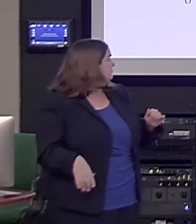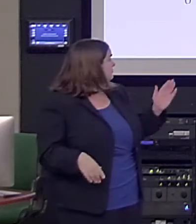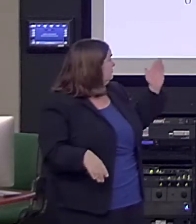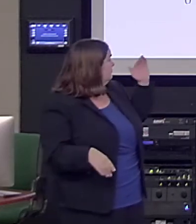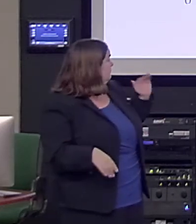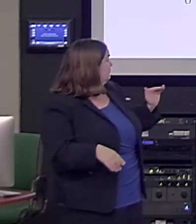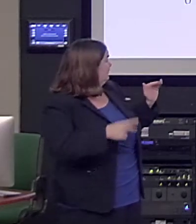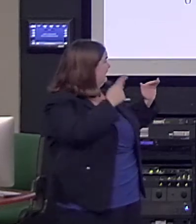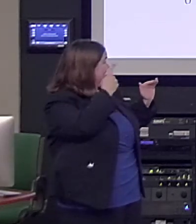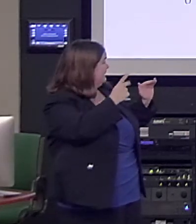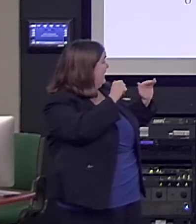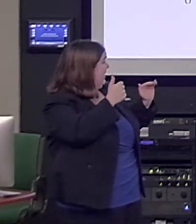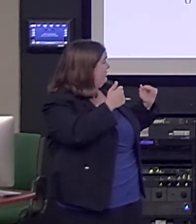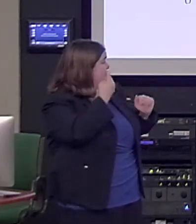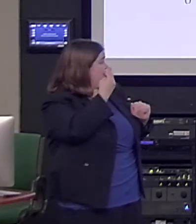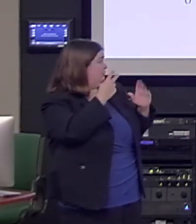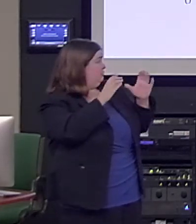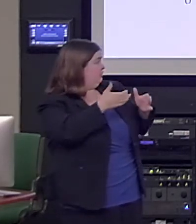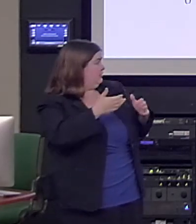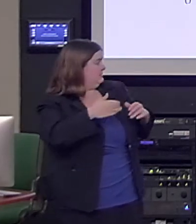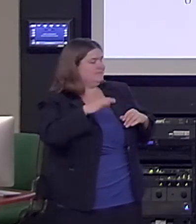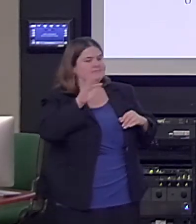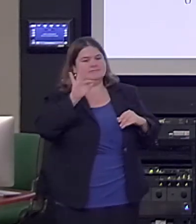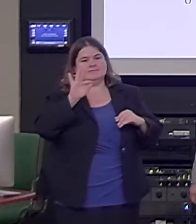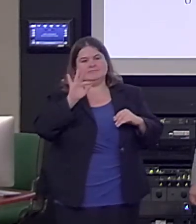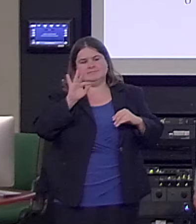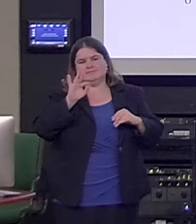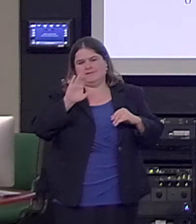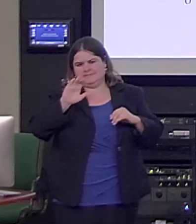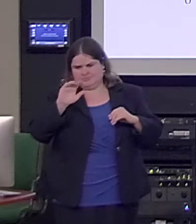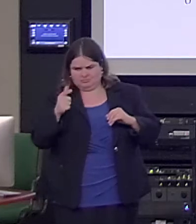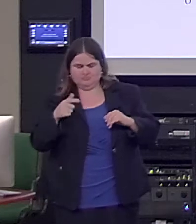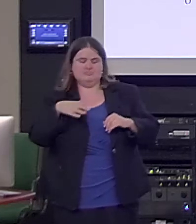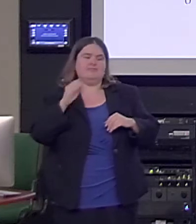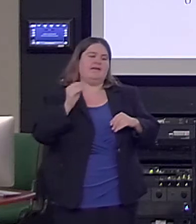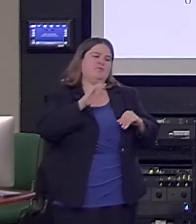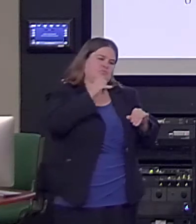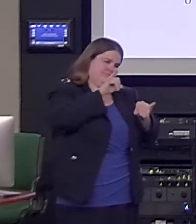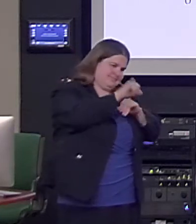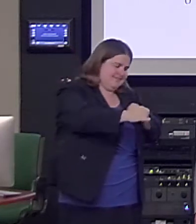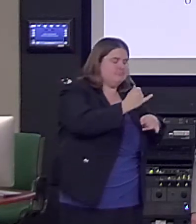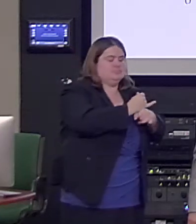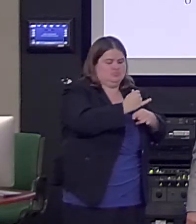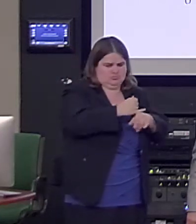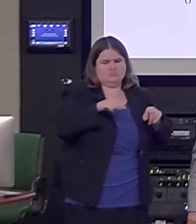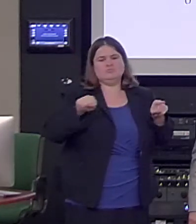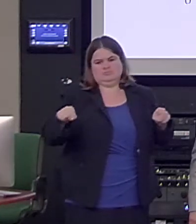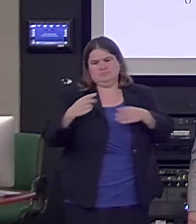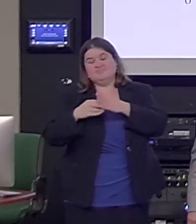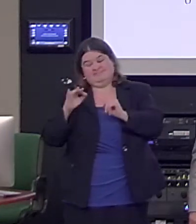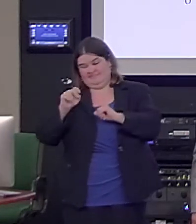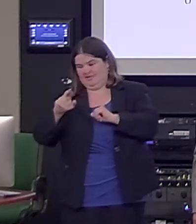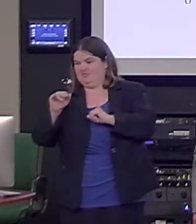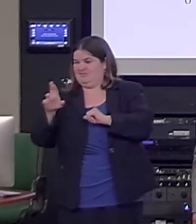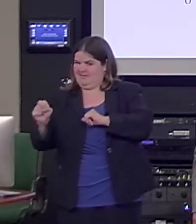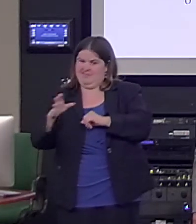And you can see that the two groups, the two institutionalized groups, even the foster care kids, are showing